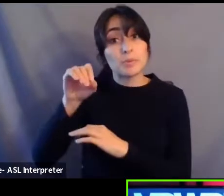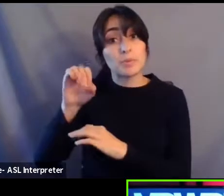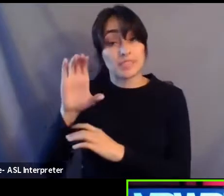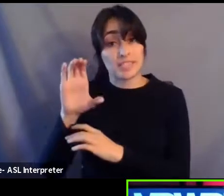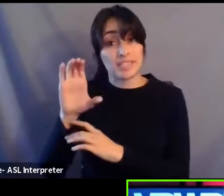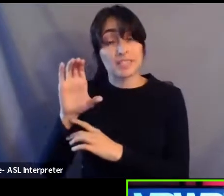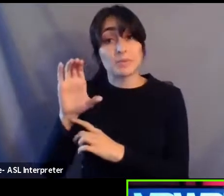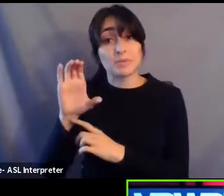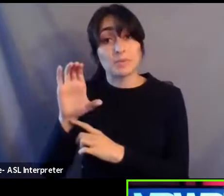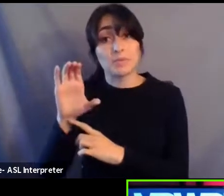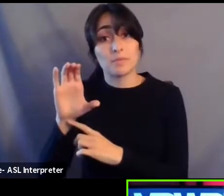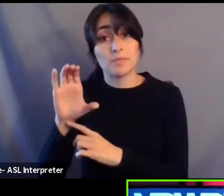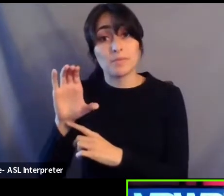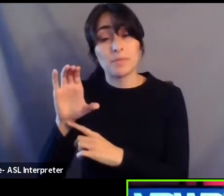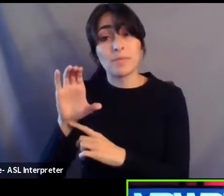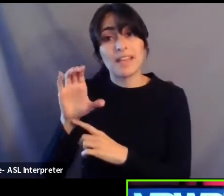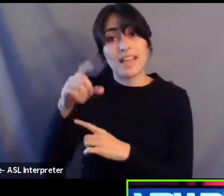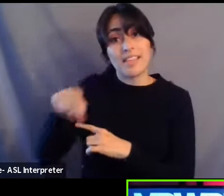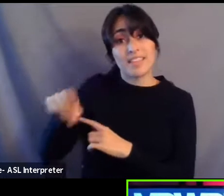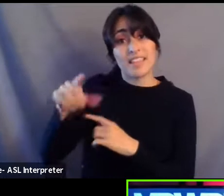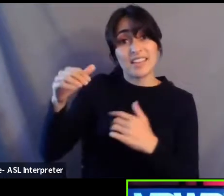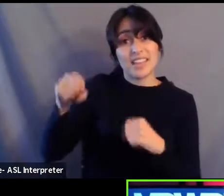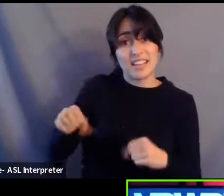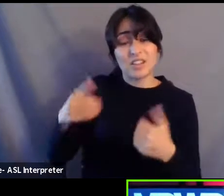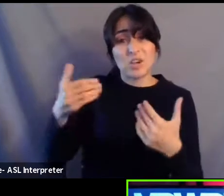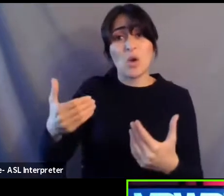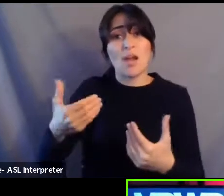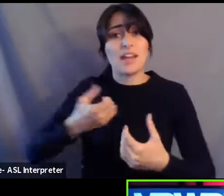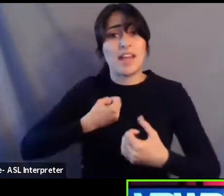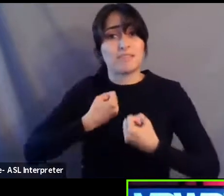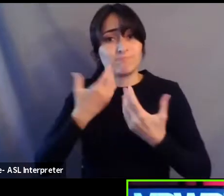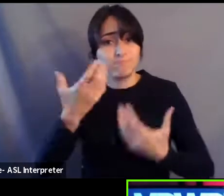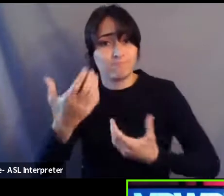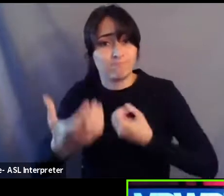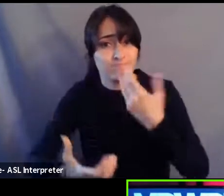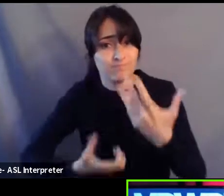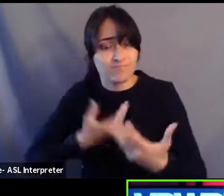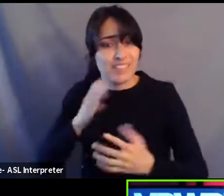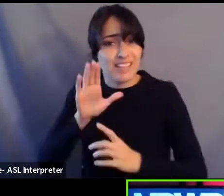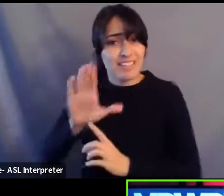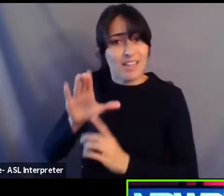say what they have to say. Also, like, if you are in a situation to get feedback, you know,